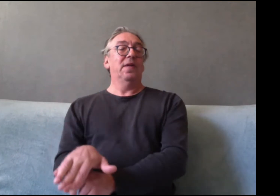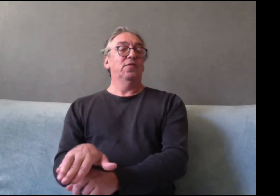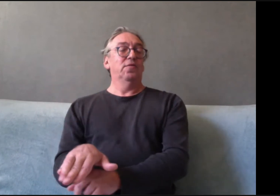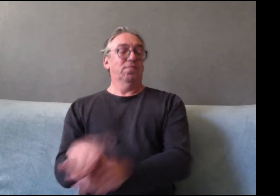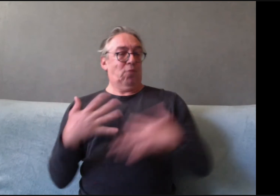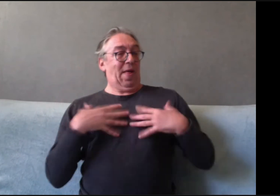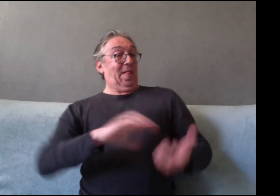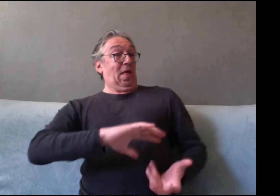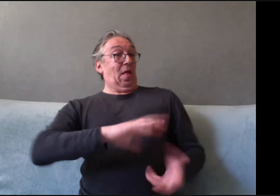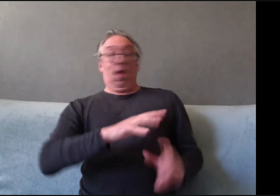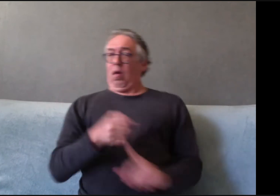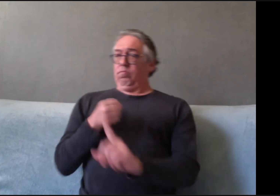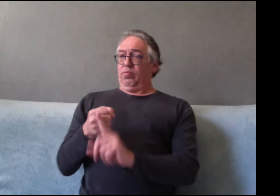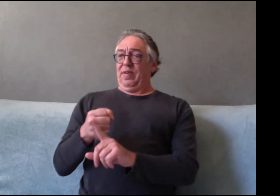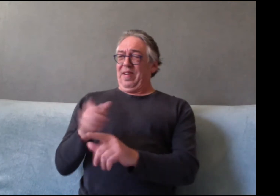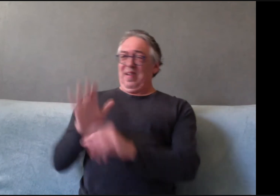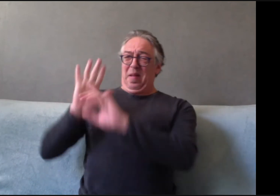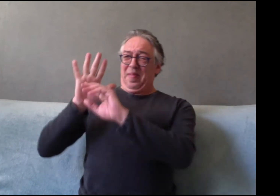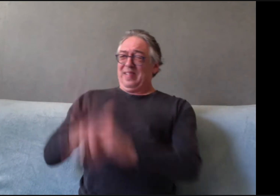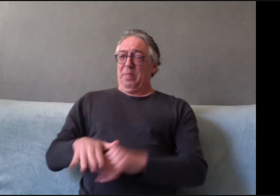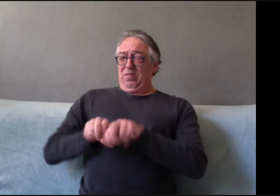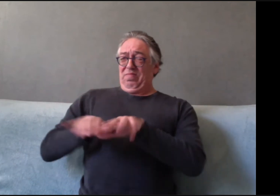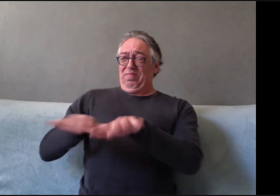as well as cooperating with public administration